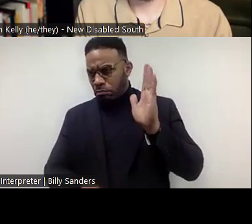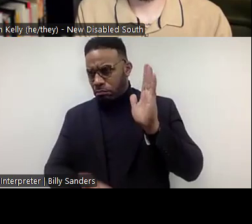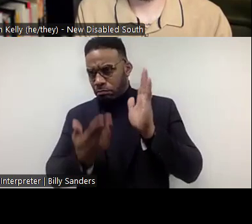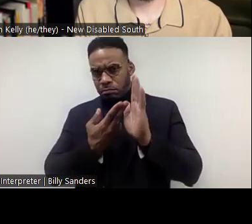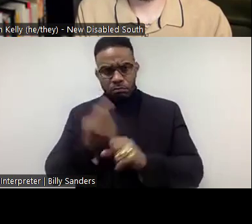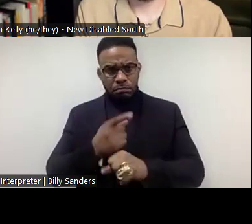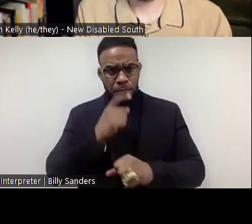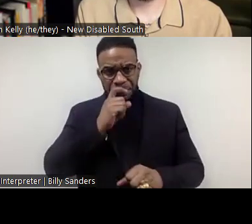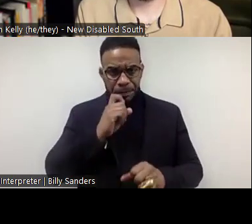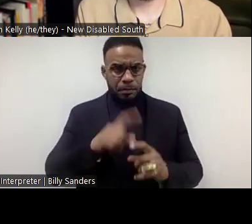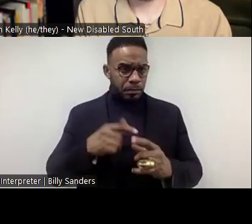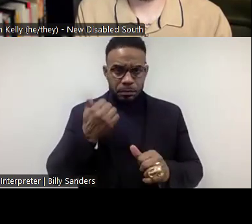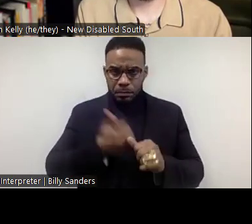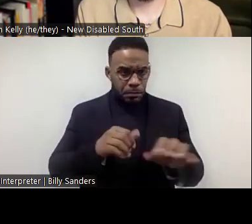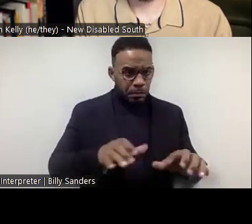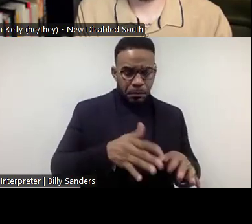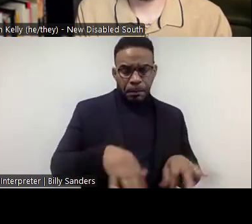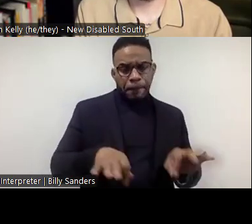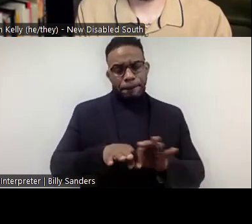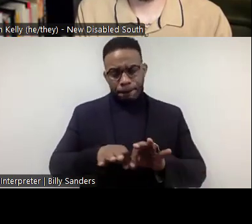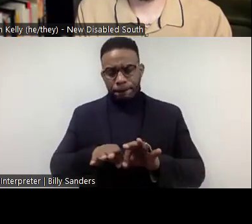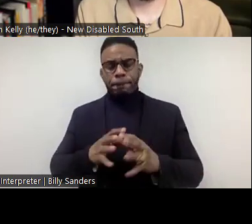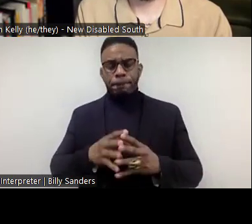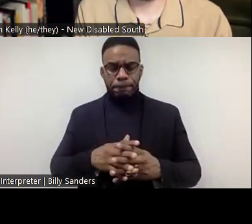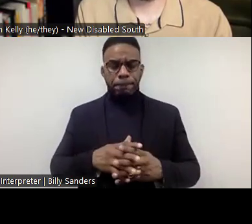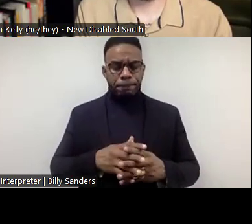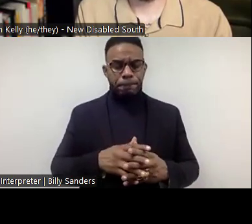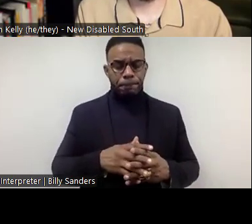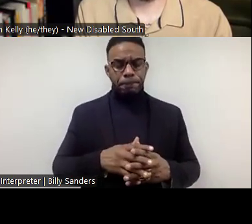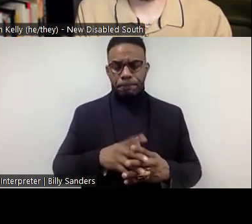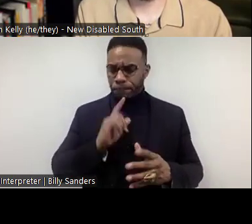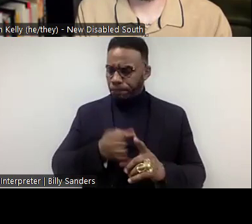take them with us to these meetings and we use that. So